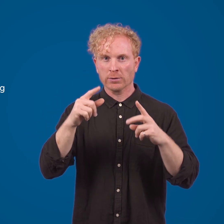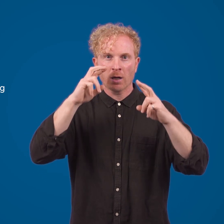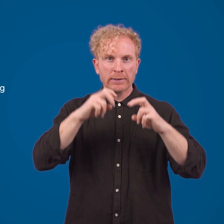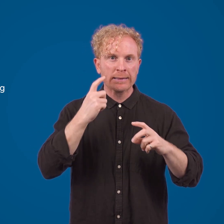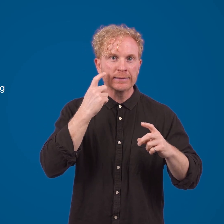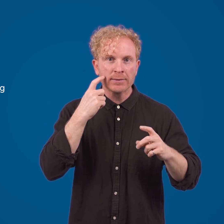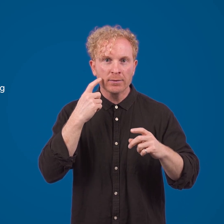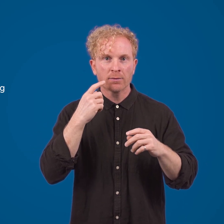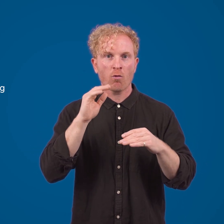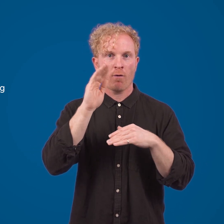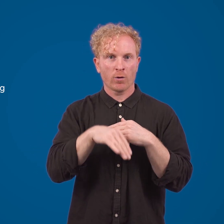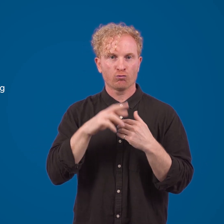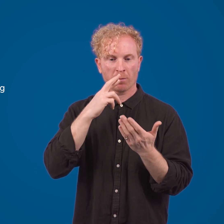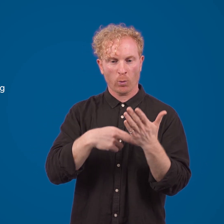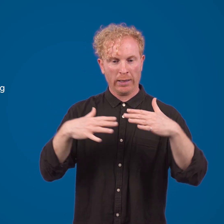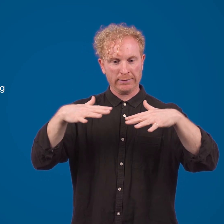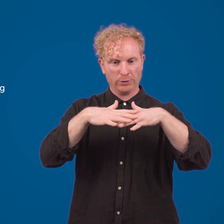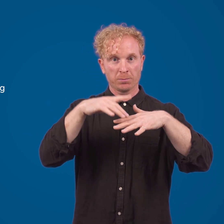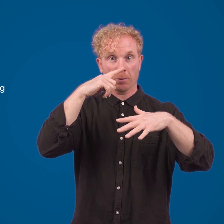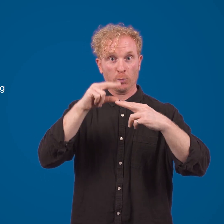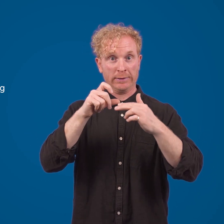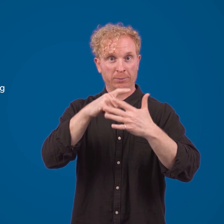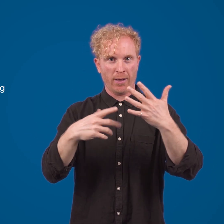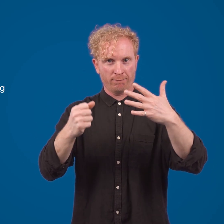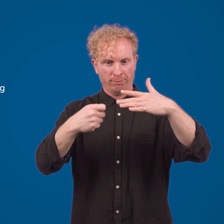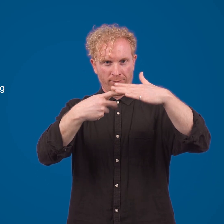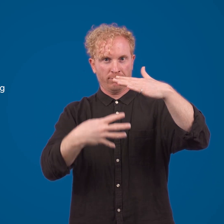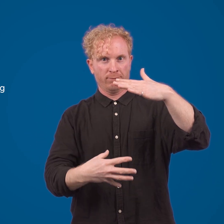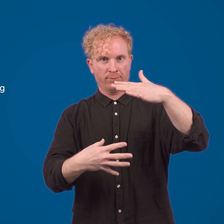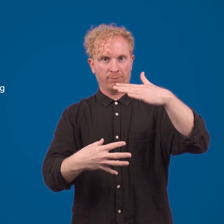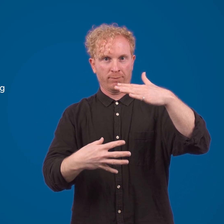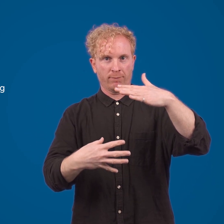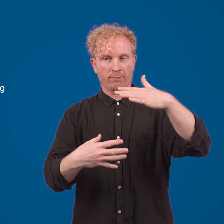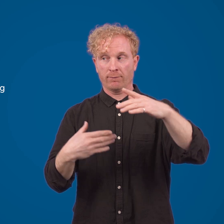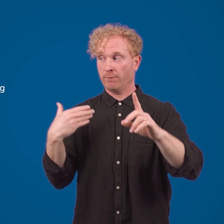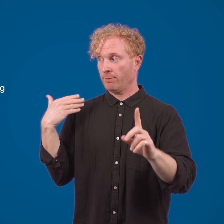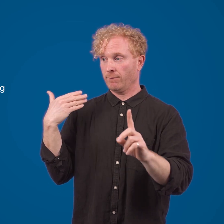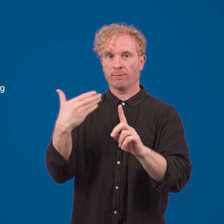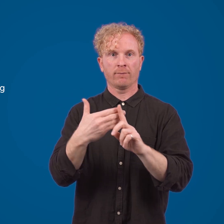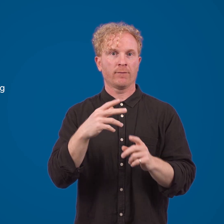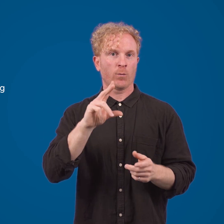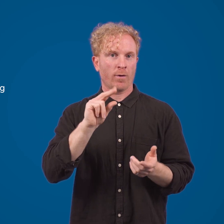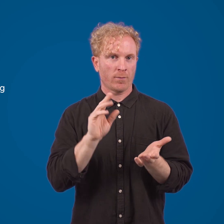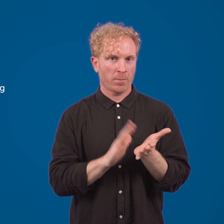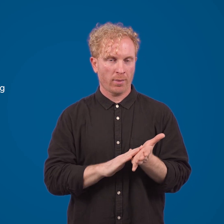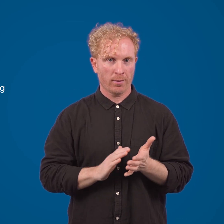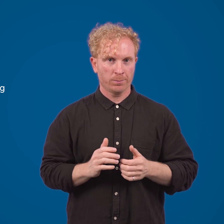report on intersectionality for people with disability over the next 12 months.